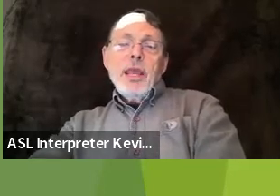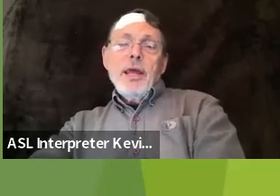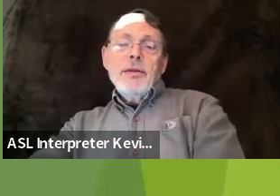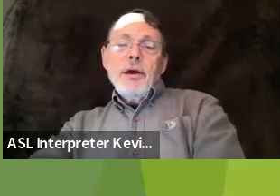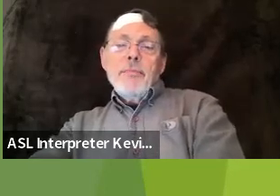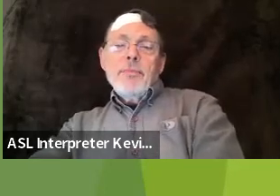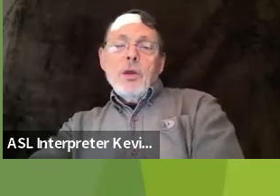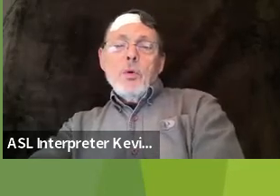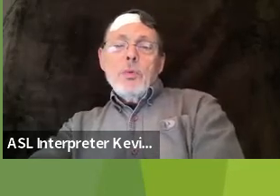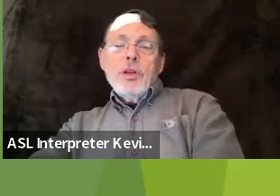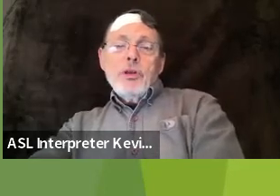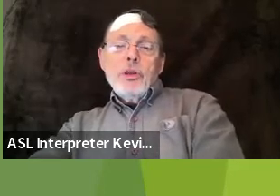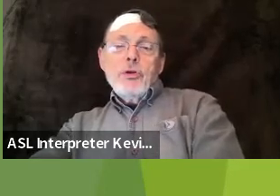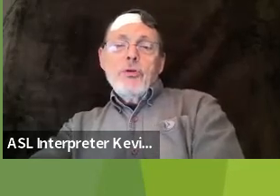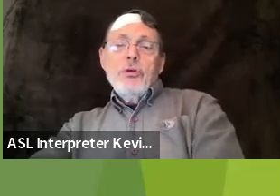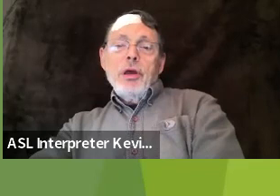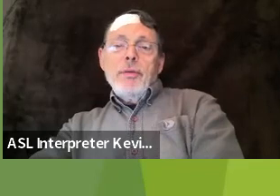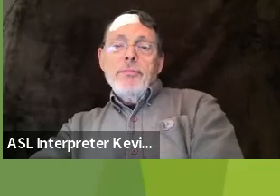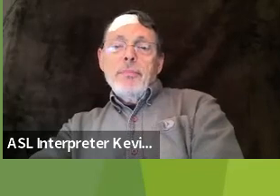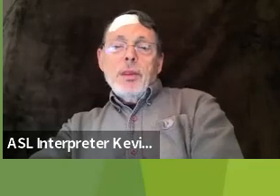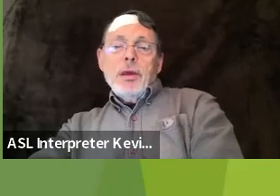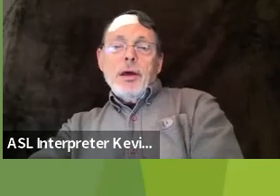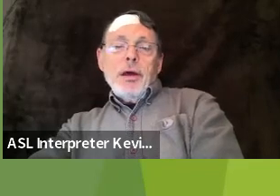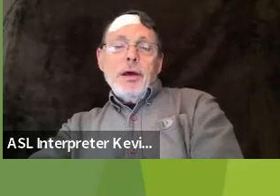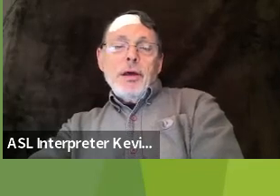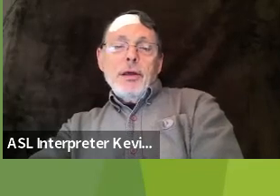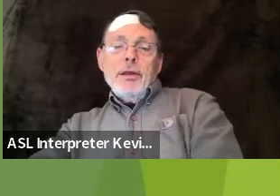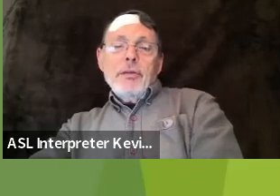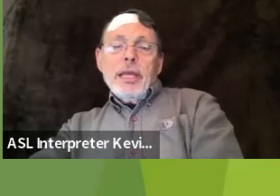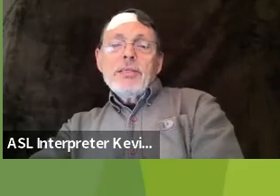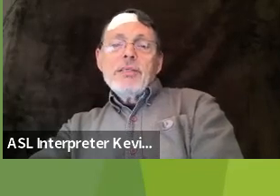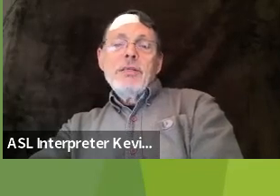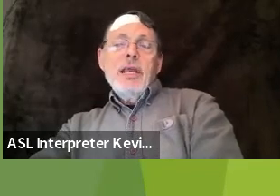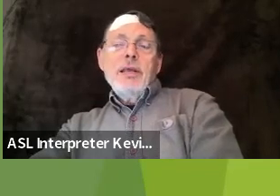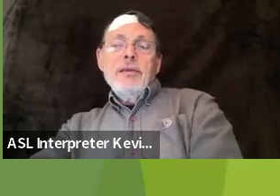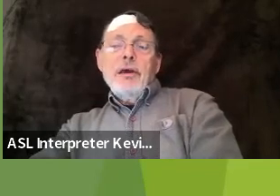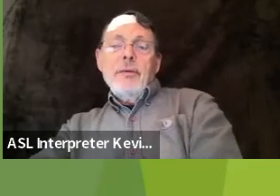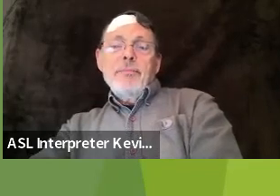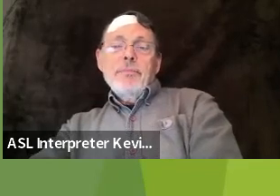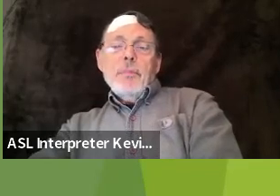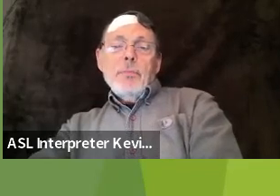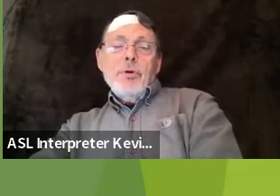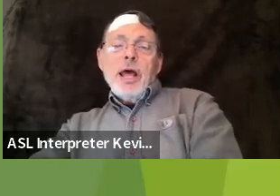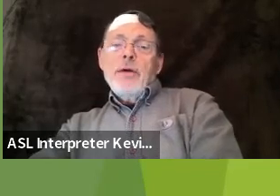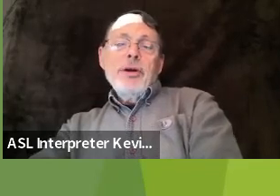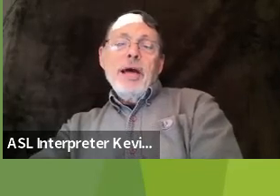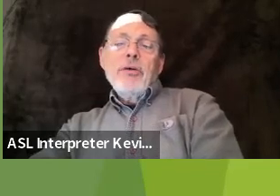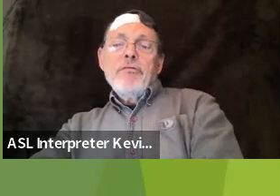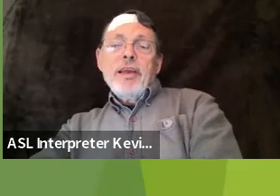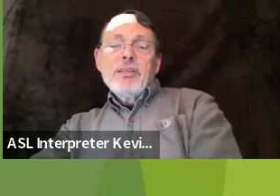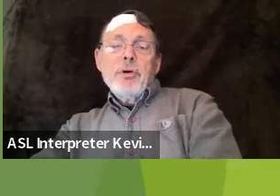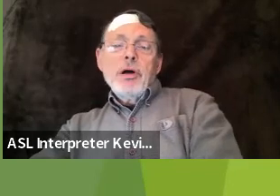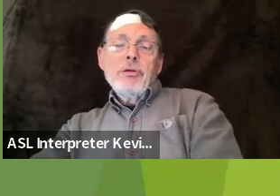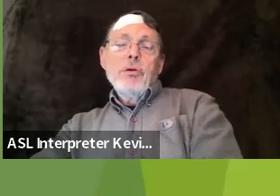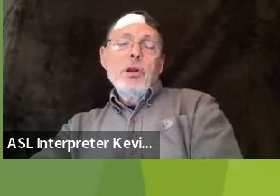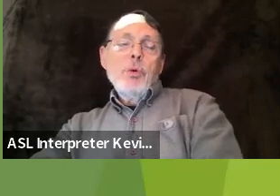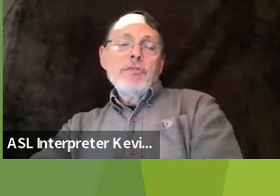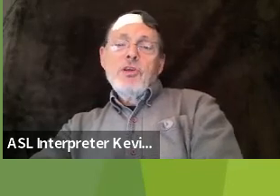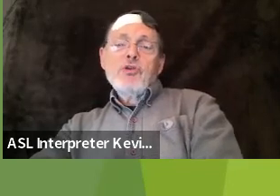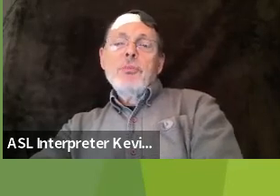And we would include links and put it out on Facebook or, you know, whatever social